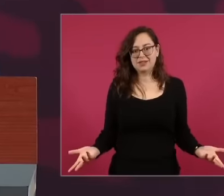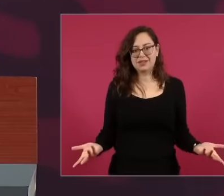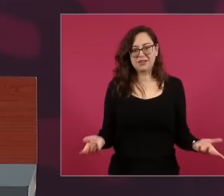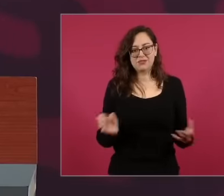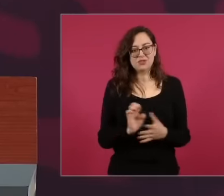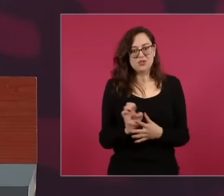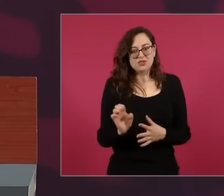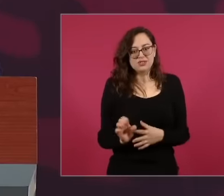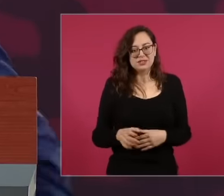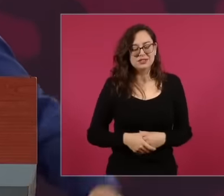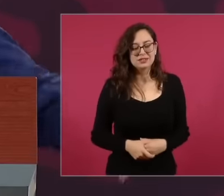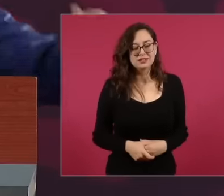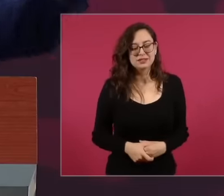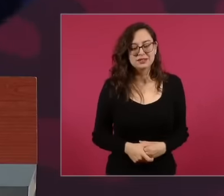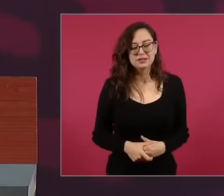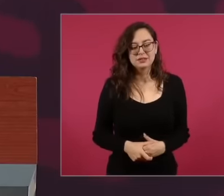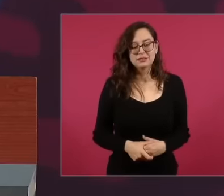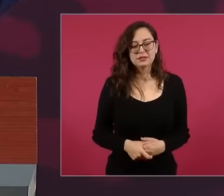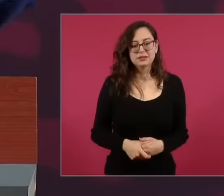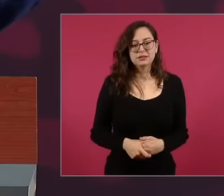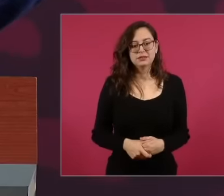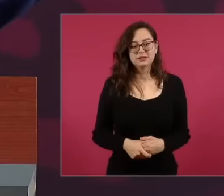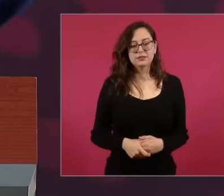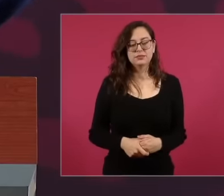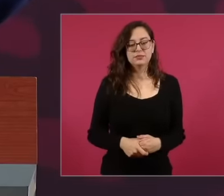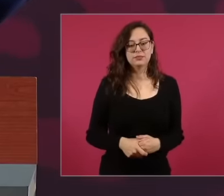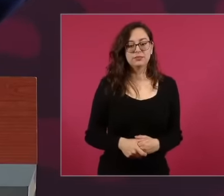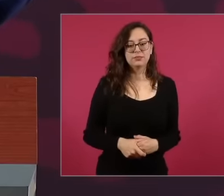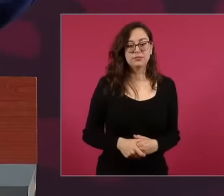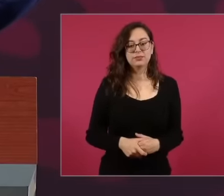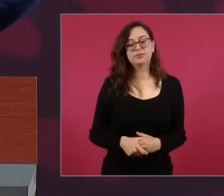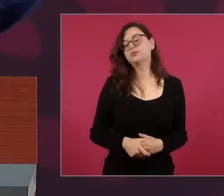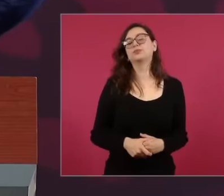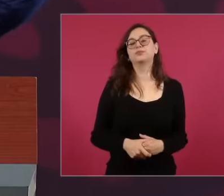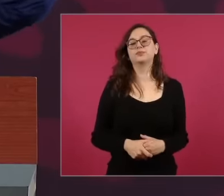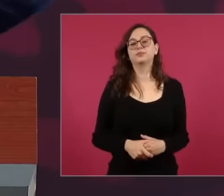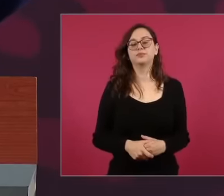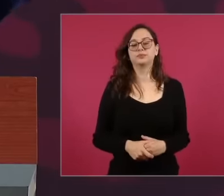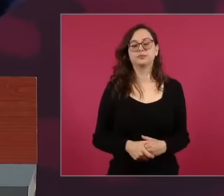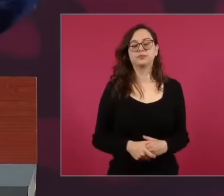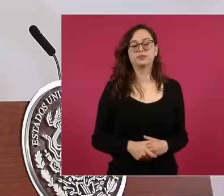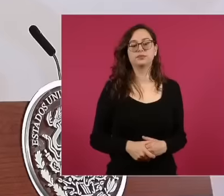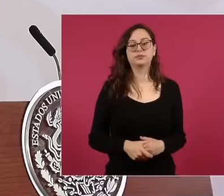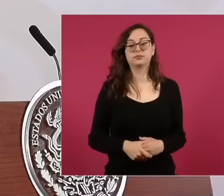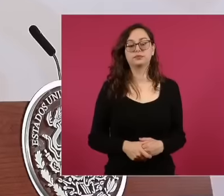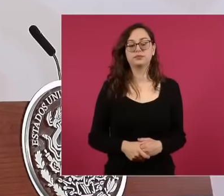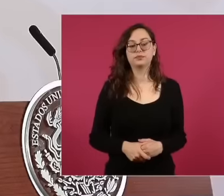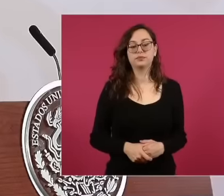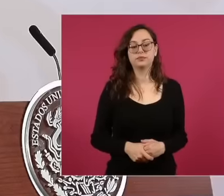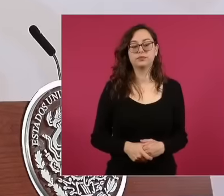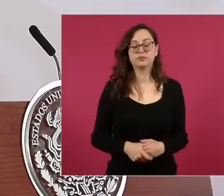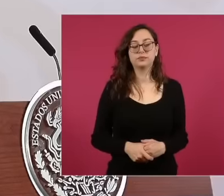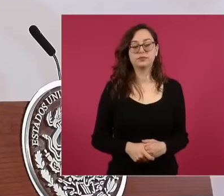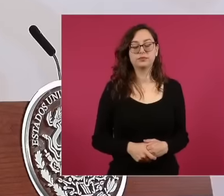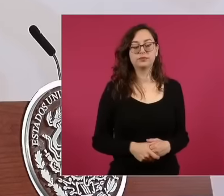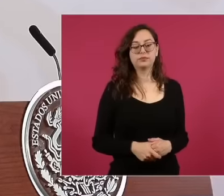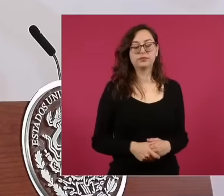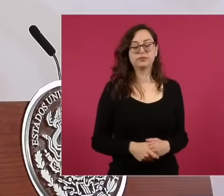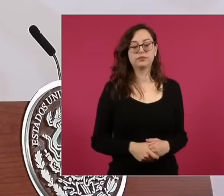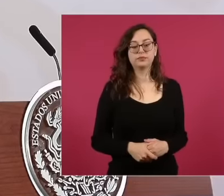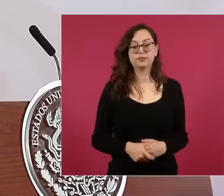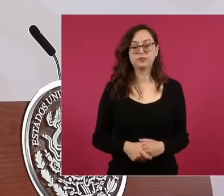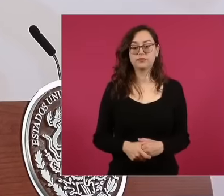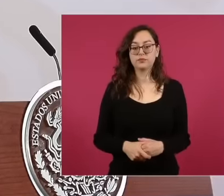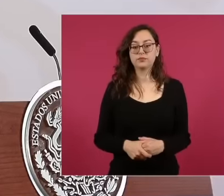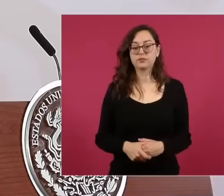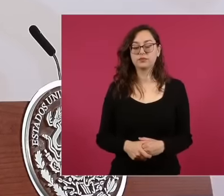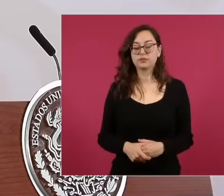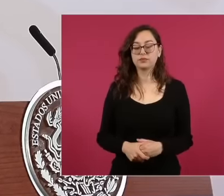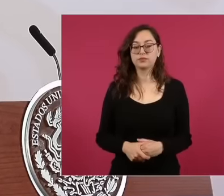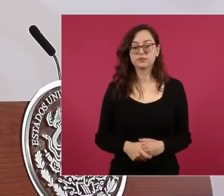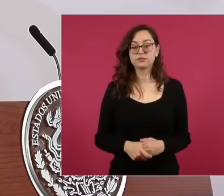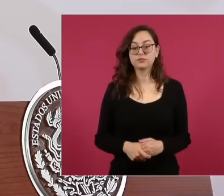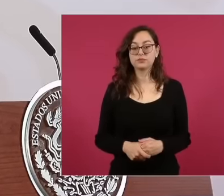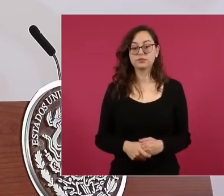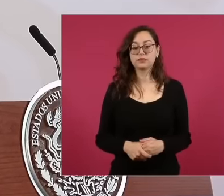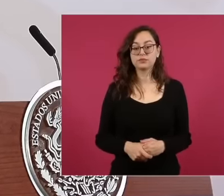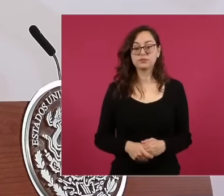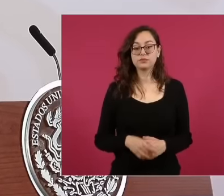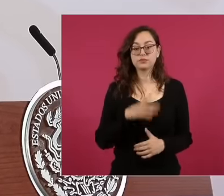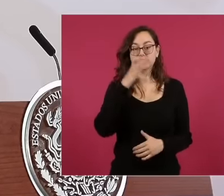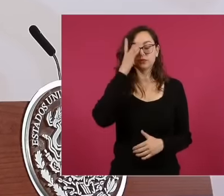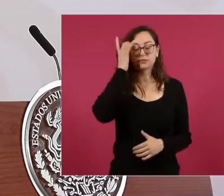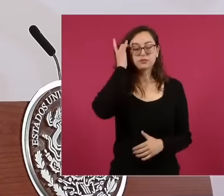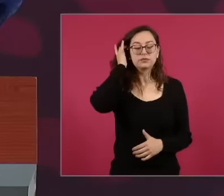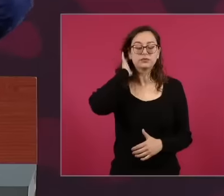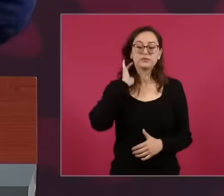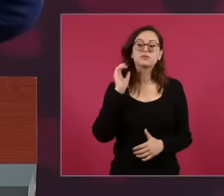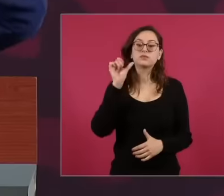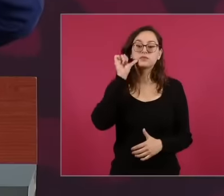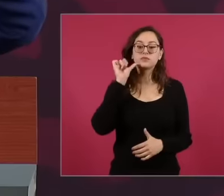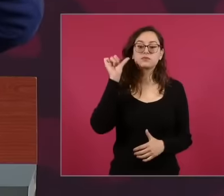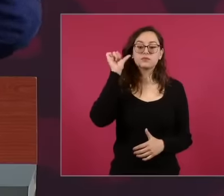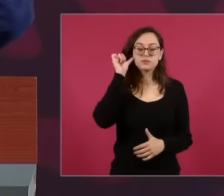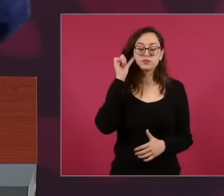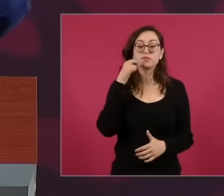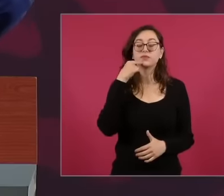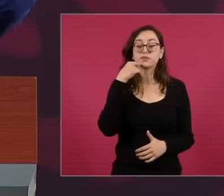I said this because I found out who knows if it is true when I was a candidate Yes it was